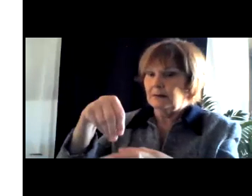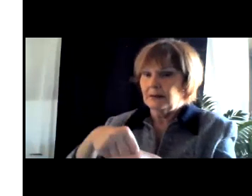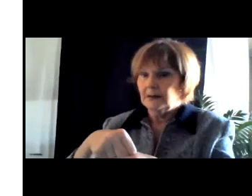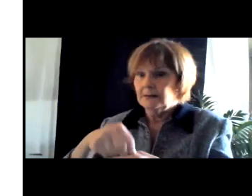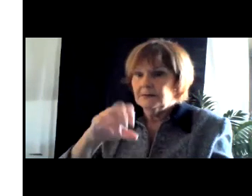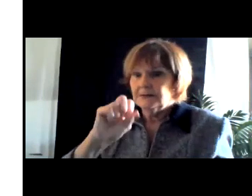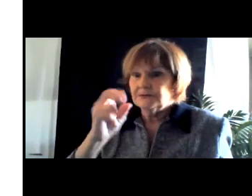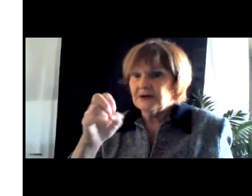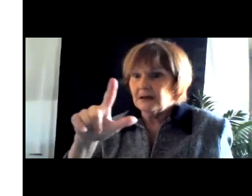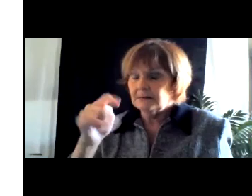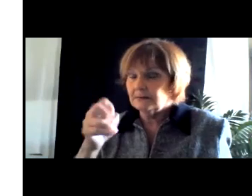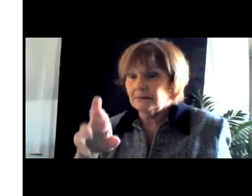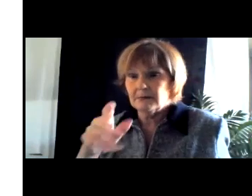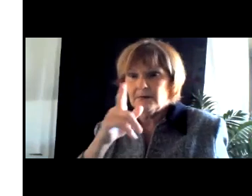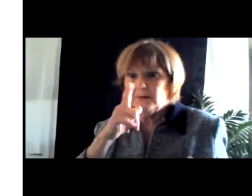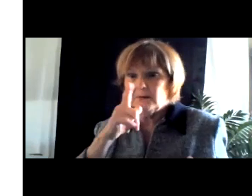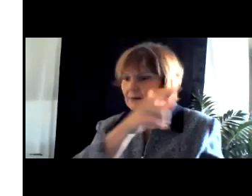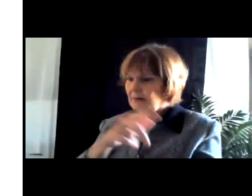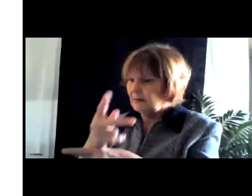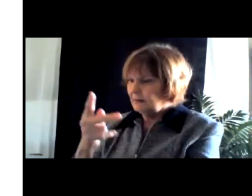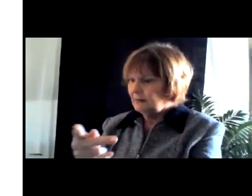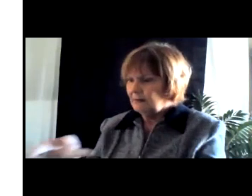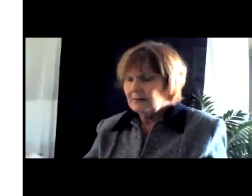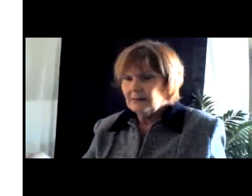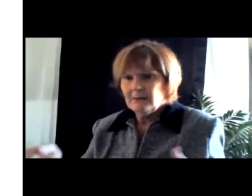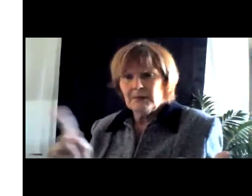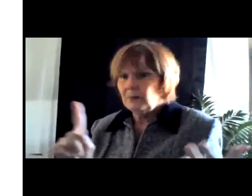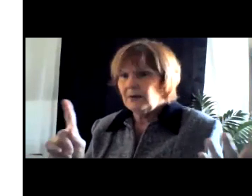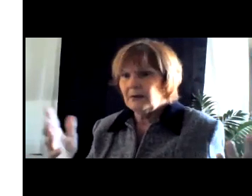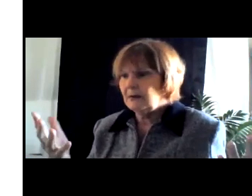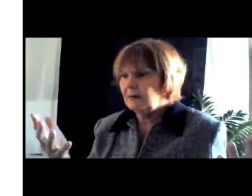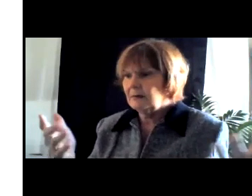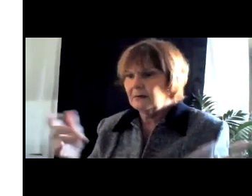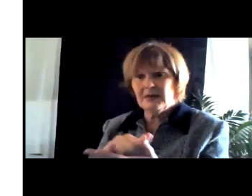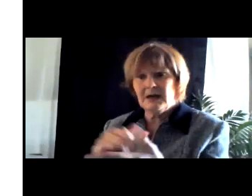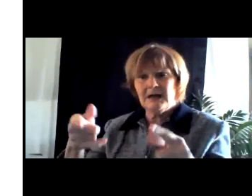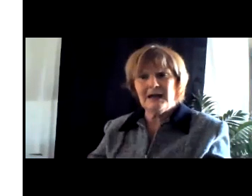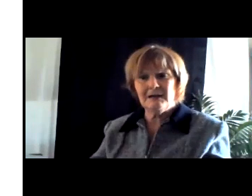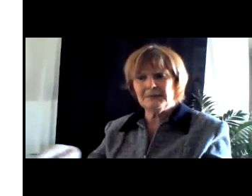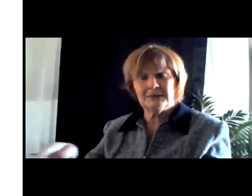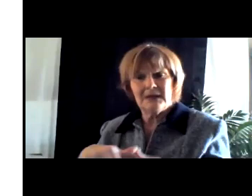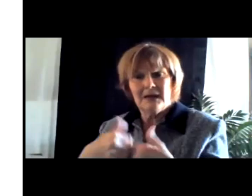Sometimes we've had instances where that has happened in order to receive additional government supports